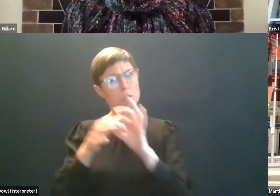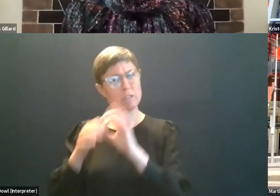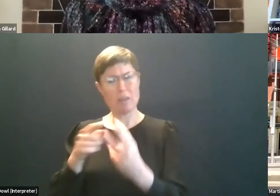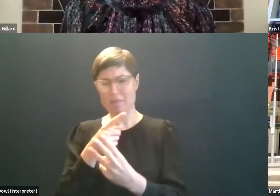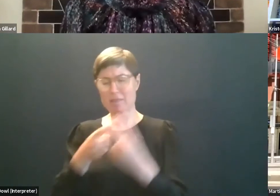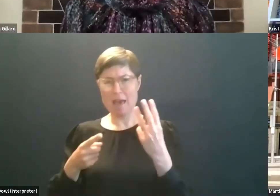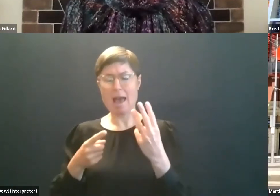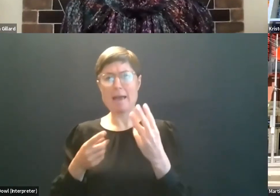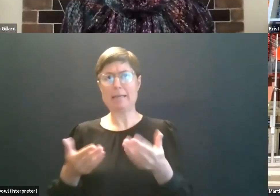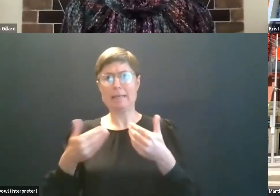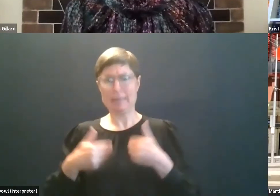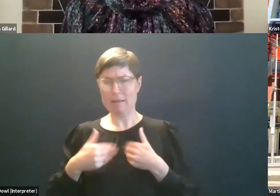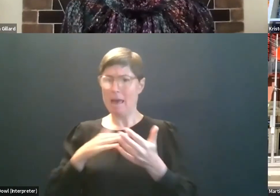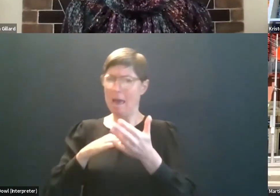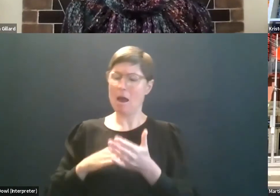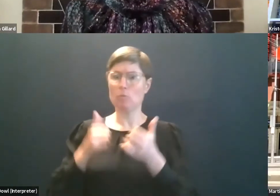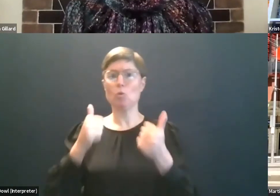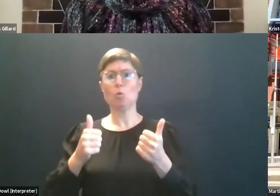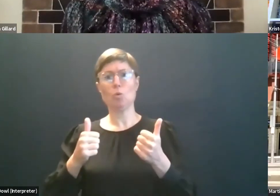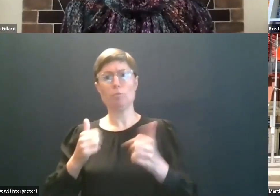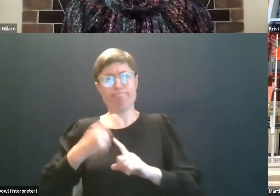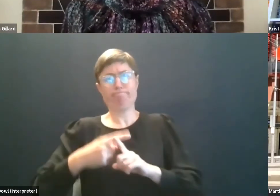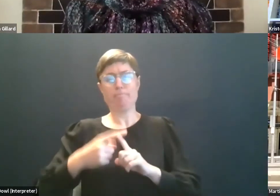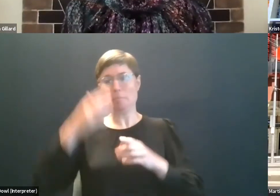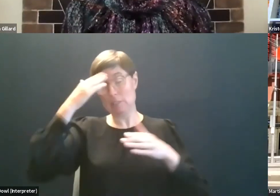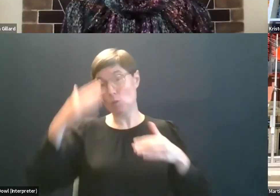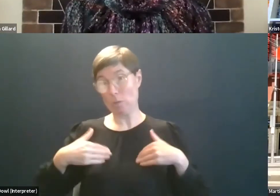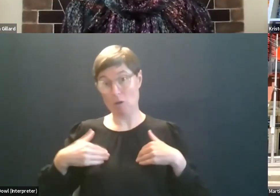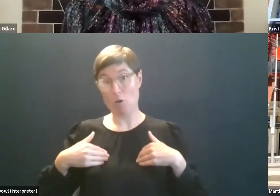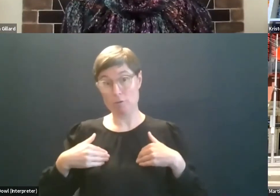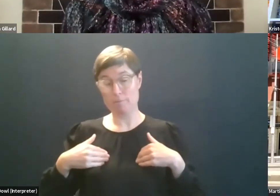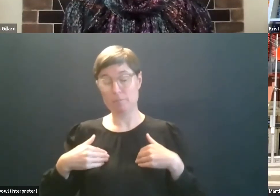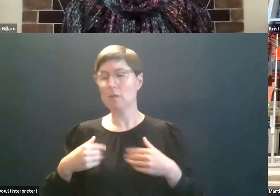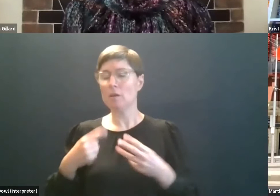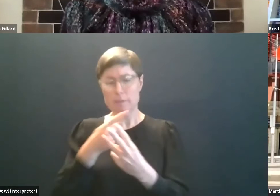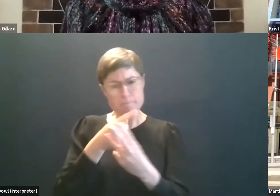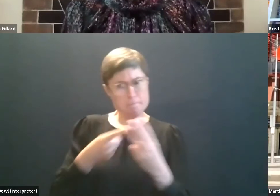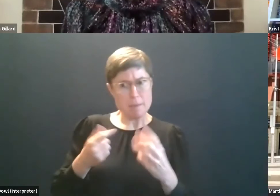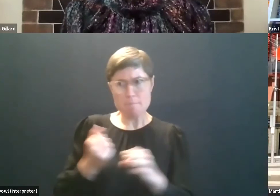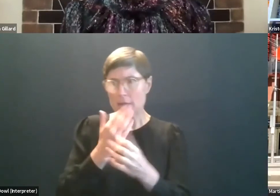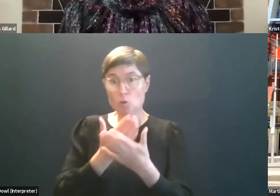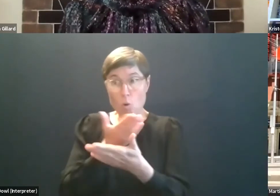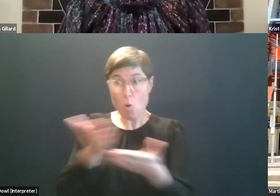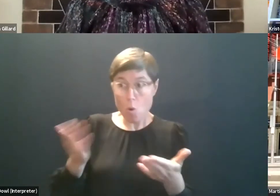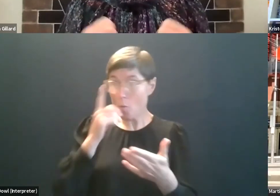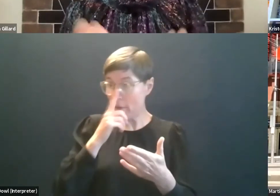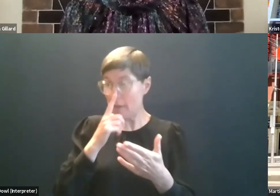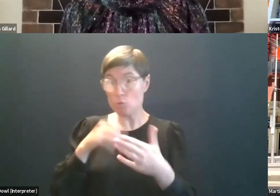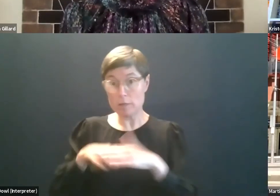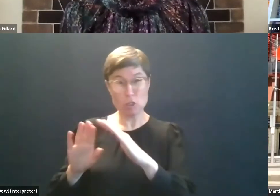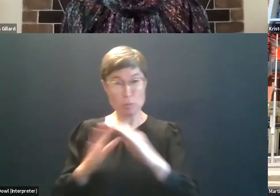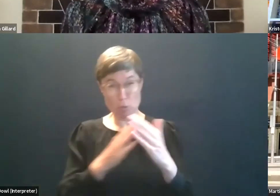Now making sure that everyone in our society has those things requires a collective endeavour